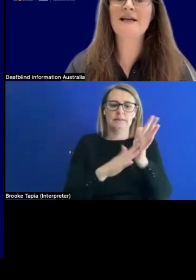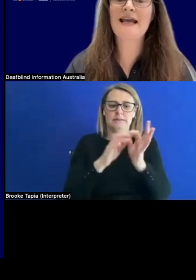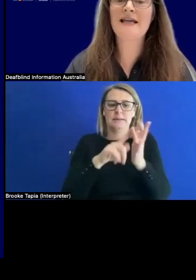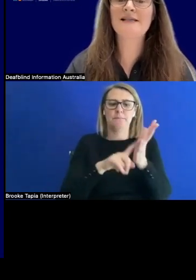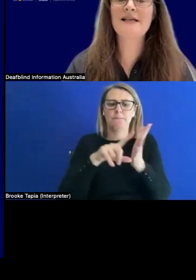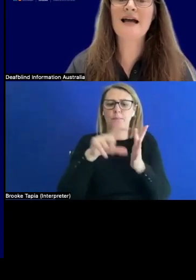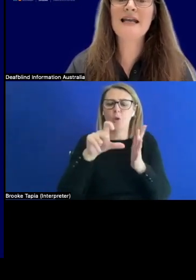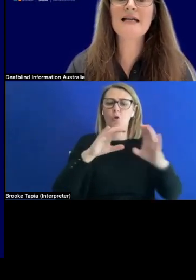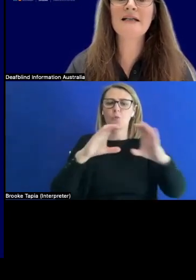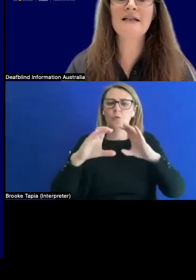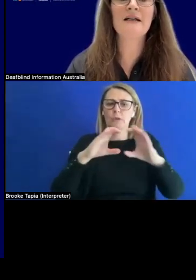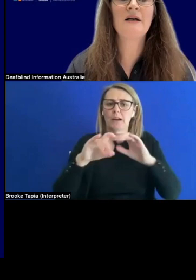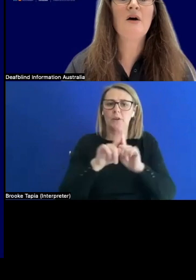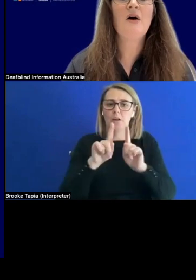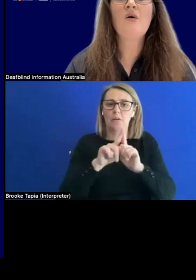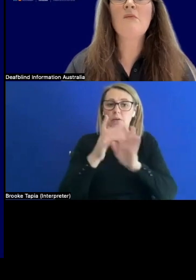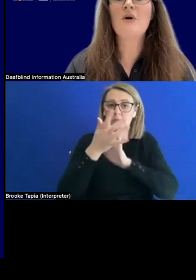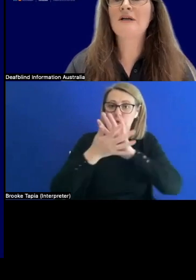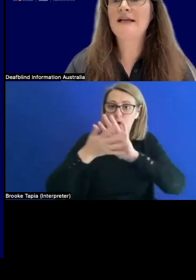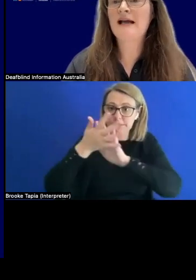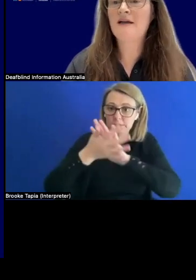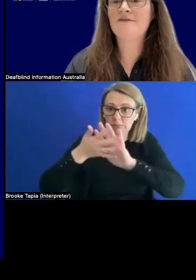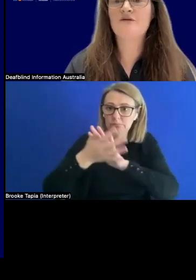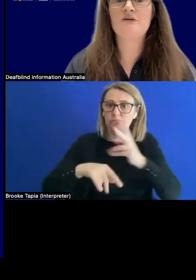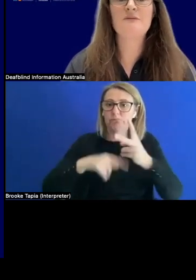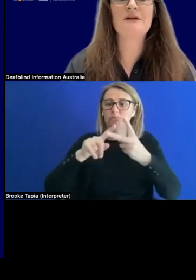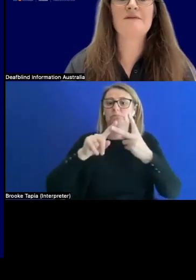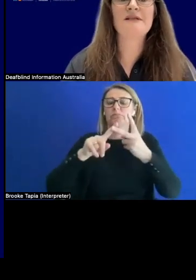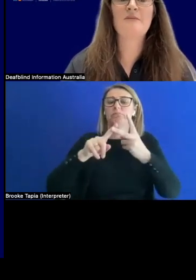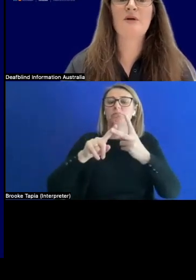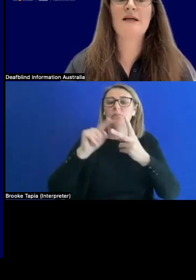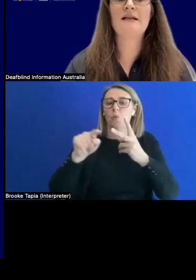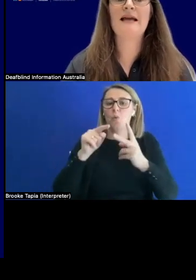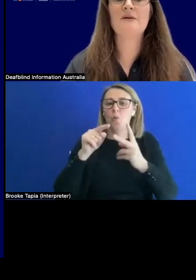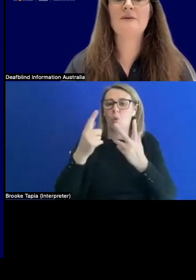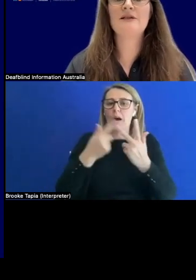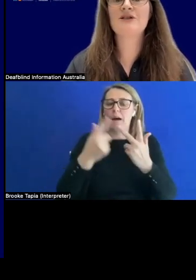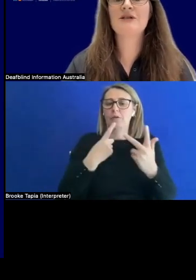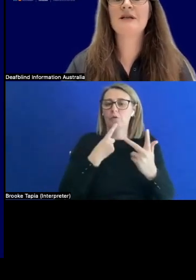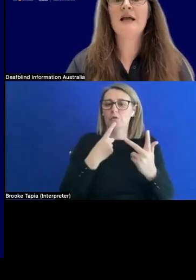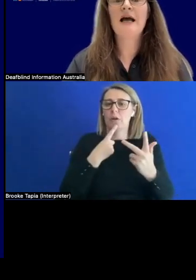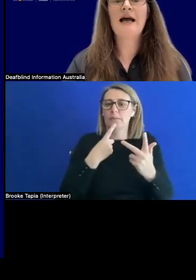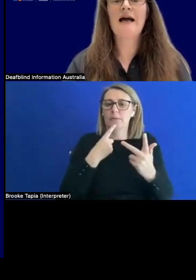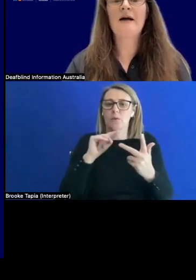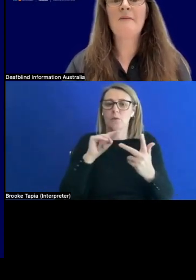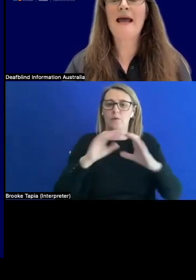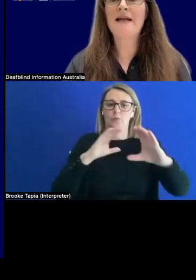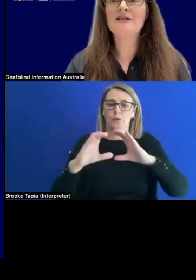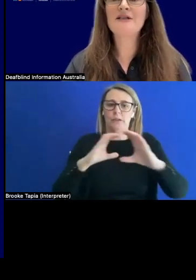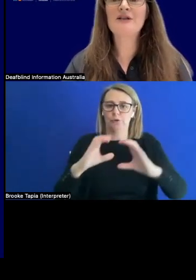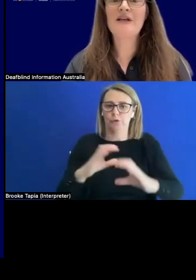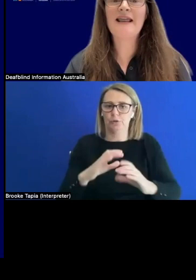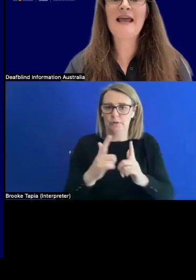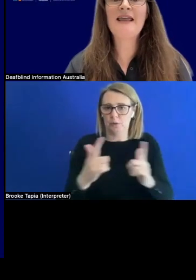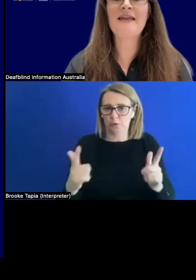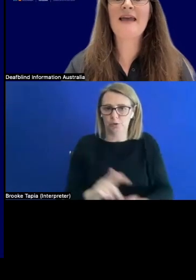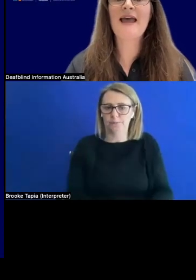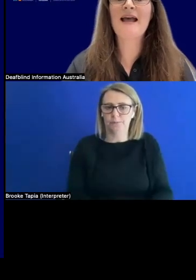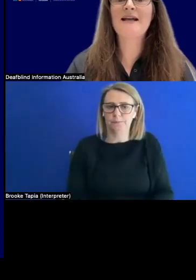under hand signing, or modelling other forms of symbolic language. Just note there that the hand